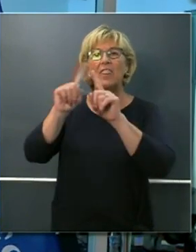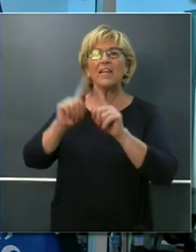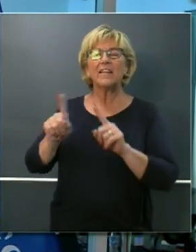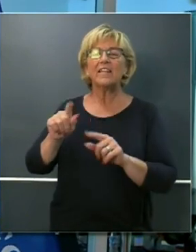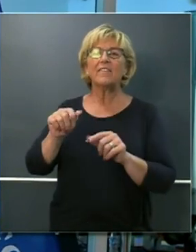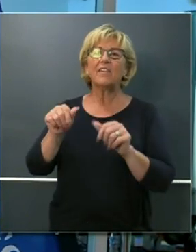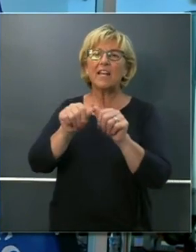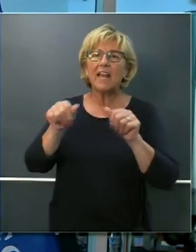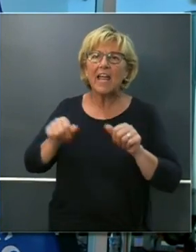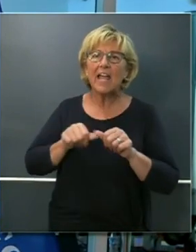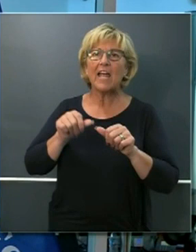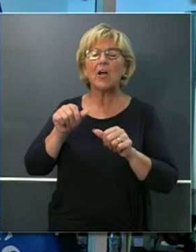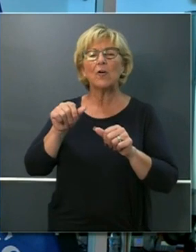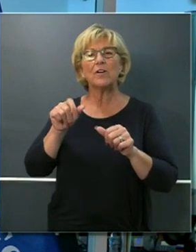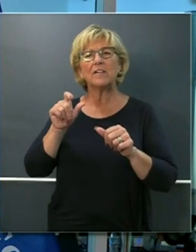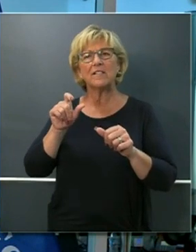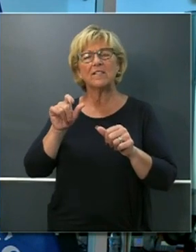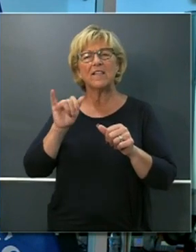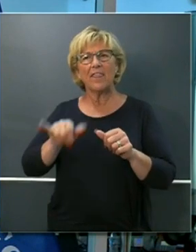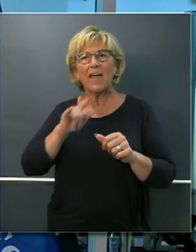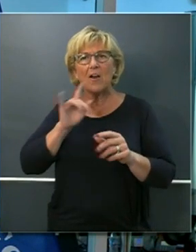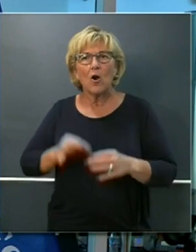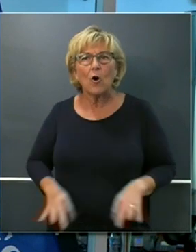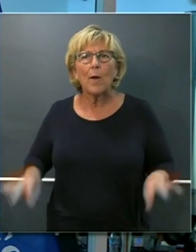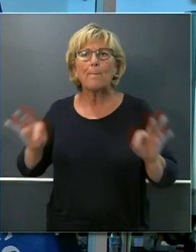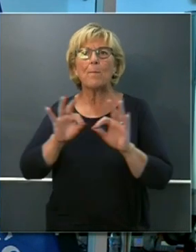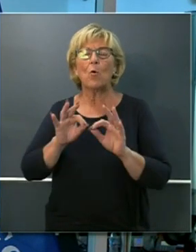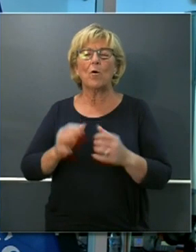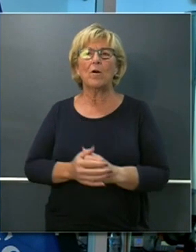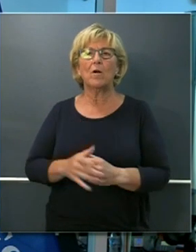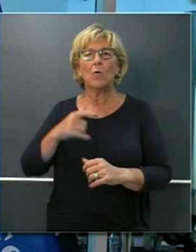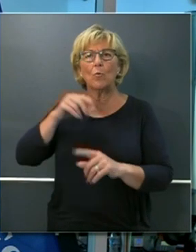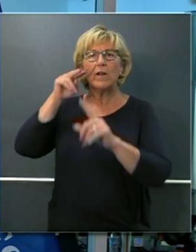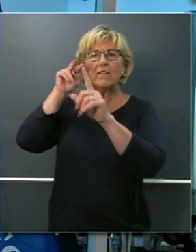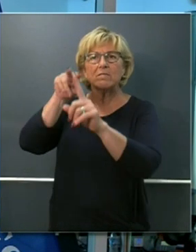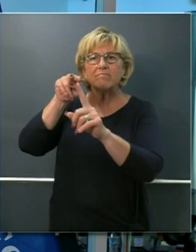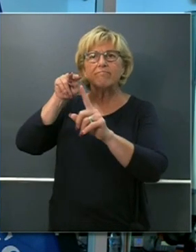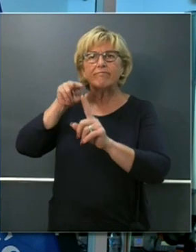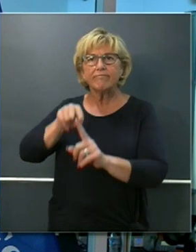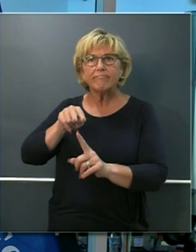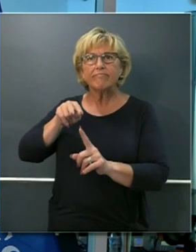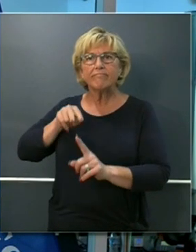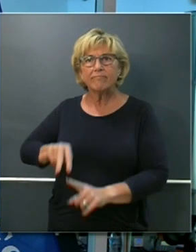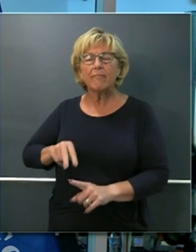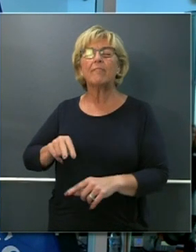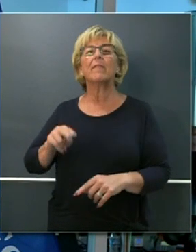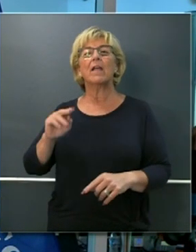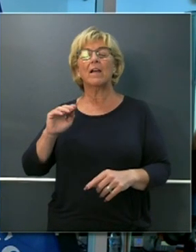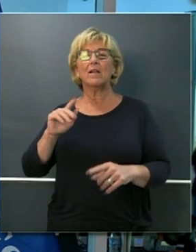I WOULD LIKE TO START WITH A REMINDER OF WHAT WE SHARED WITH YOU TWO WEEKS AGO WHEN WE CAME IN SHARED WITH YOU OUR ORIGINAL ROADMAP. THAT WAS TO DISCUSS WITH YOU